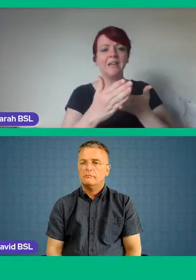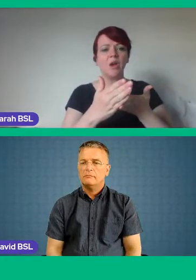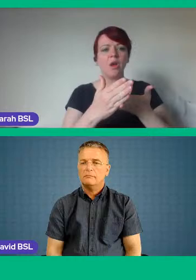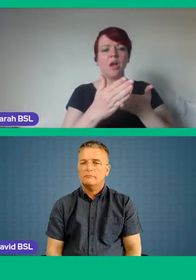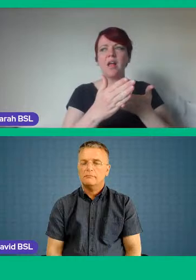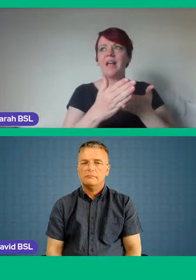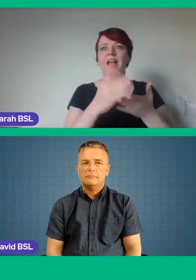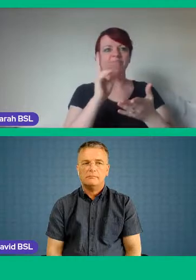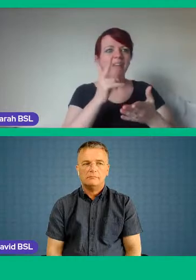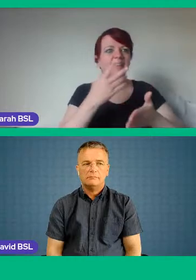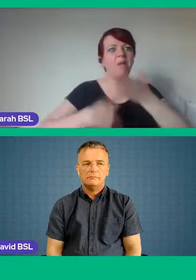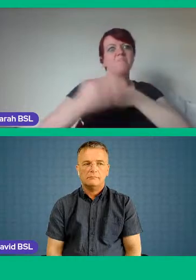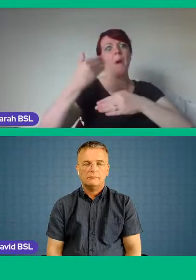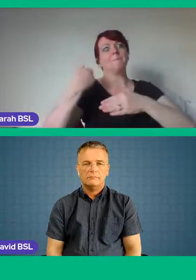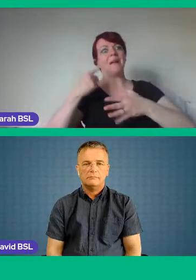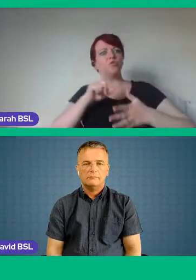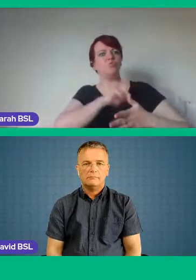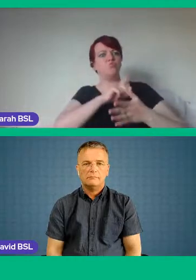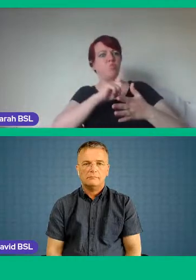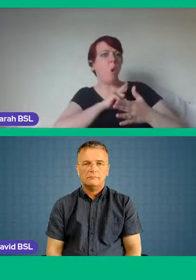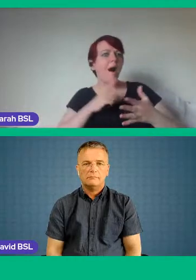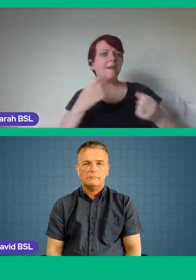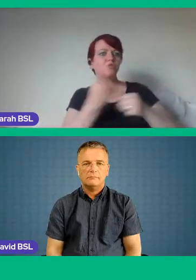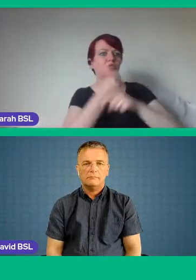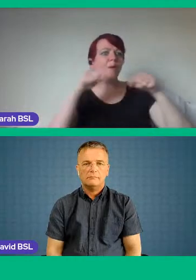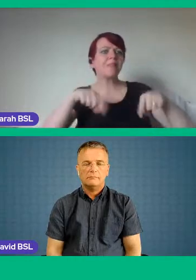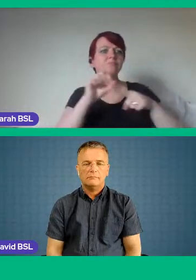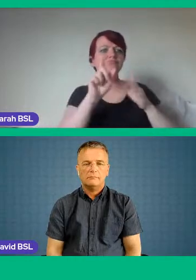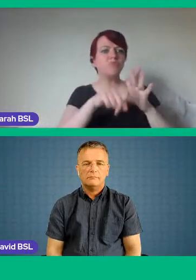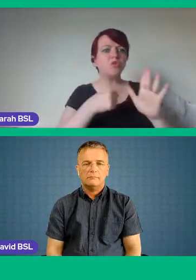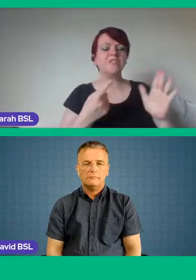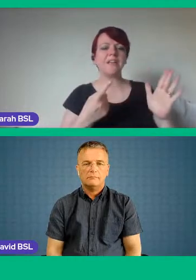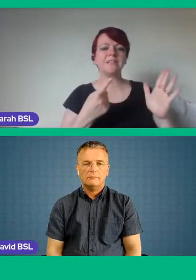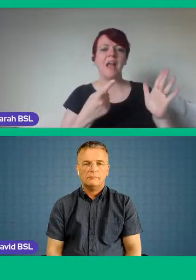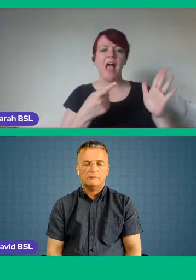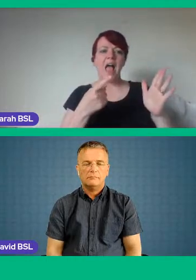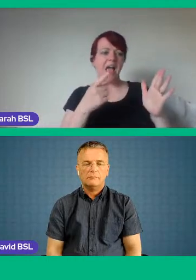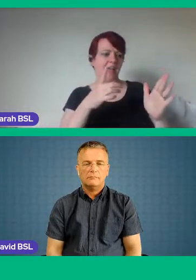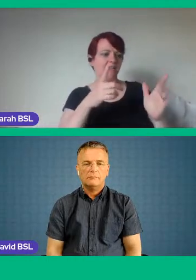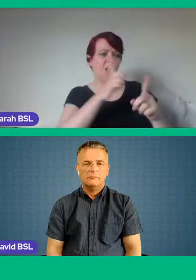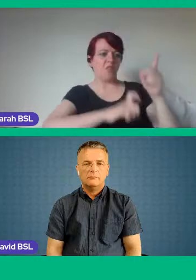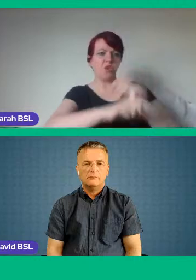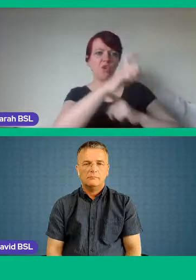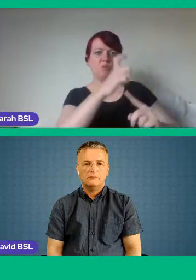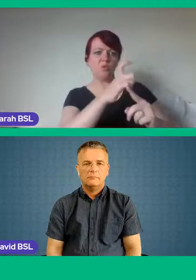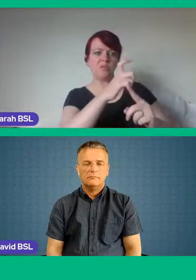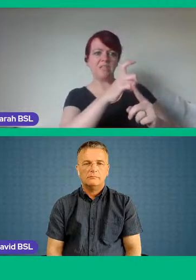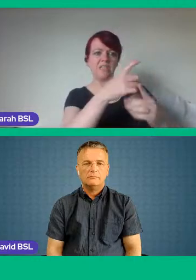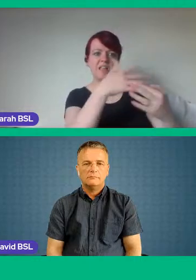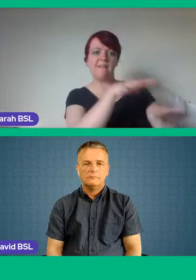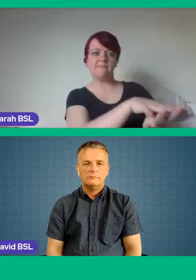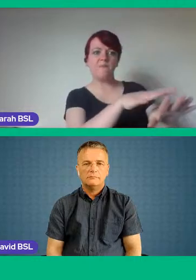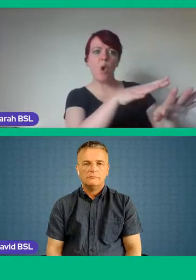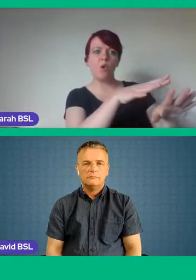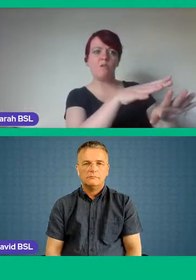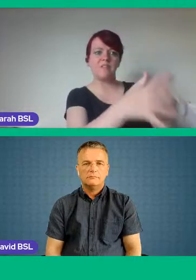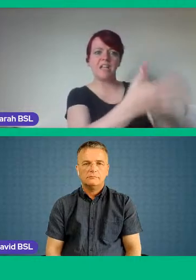, again, back to intention. Wide you want to make the work? And what on earth is in it for the communities